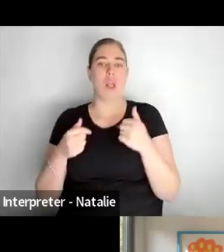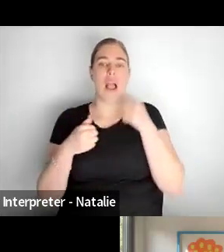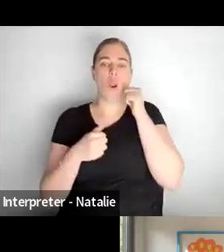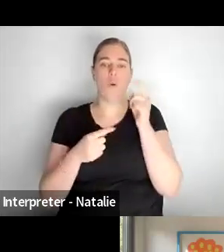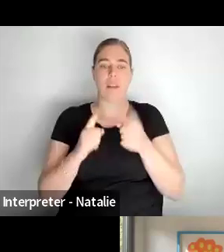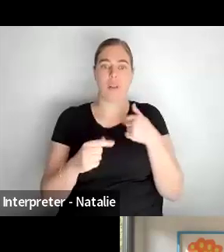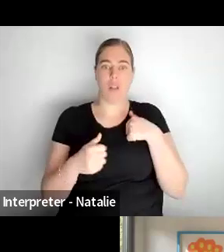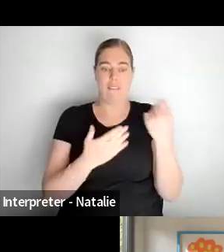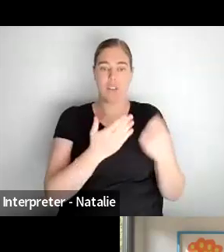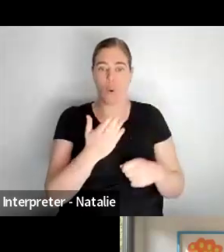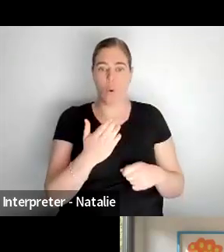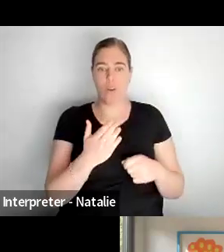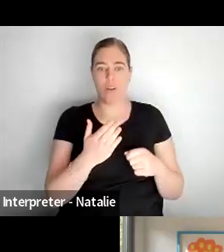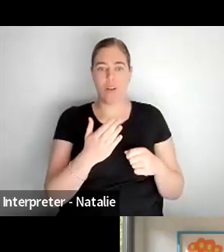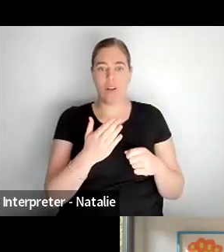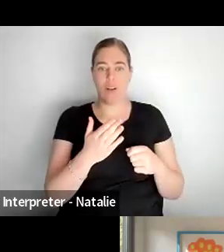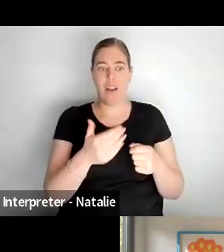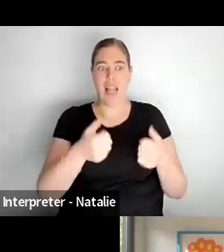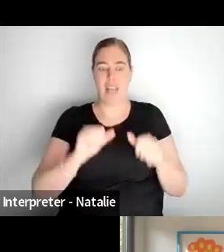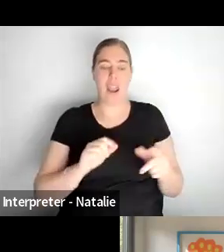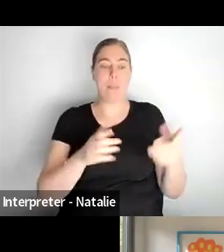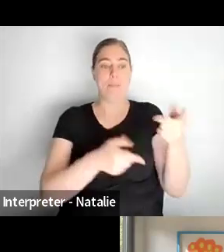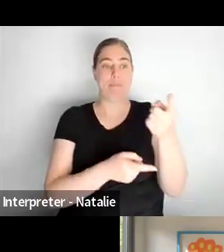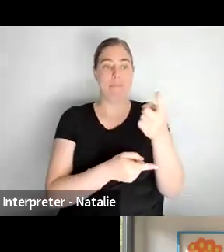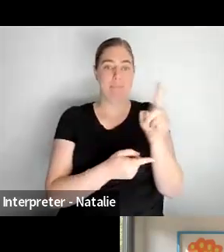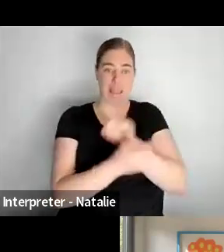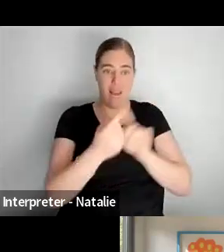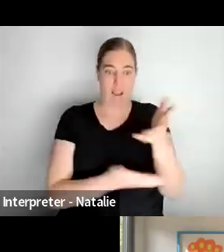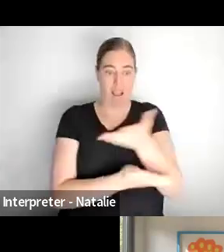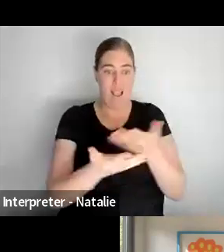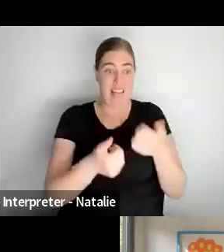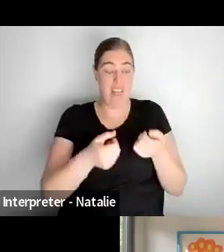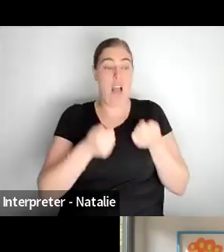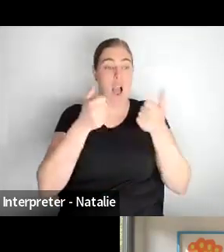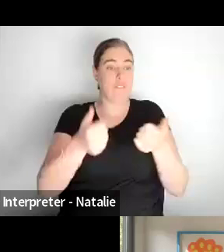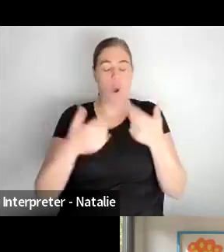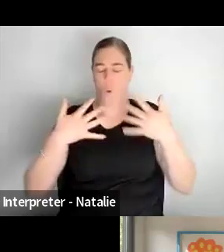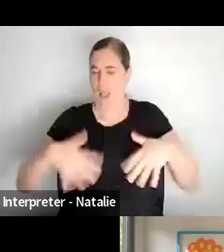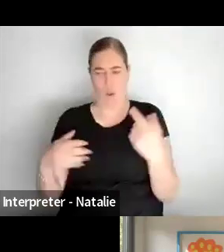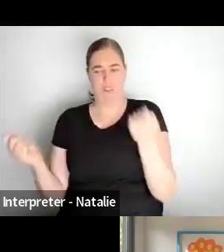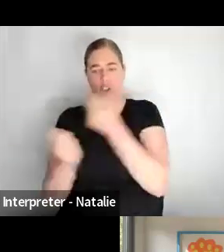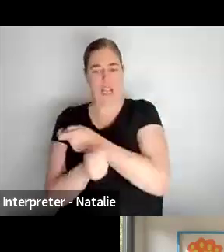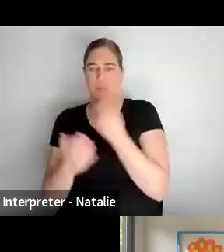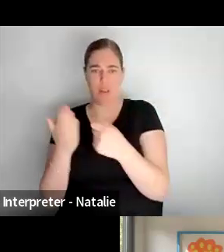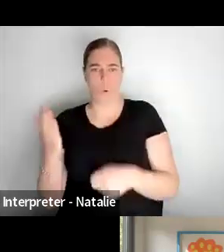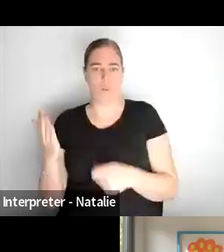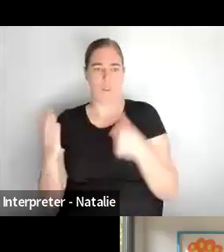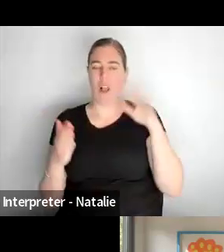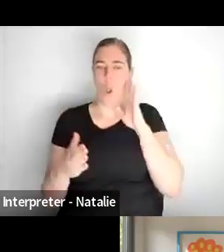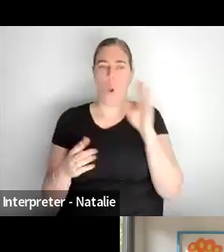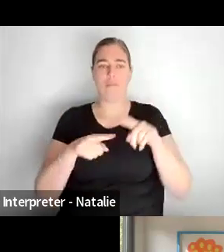after the meeting I completely change my scores because of a different perspective - something